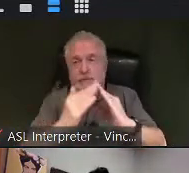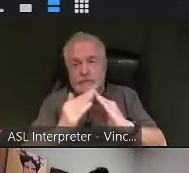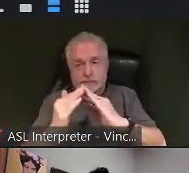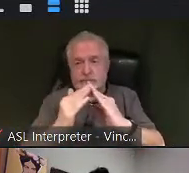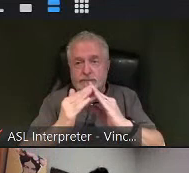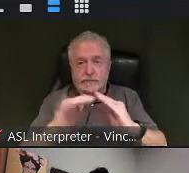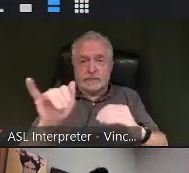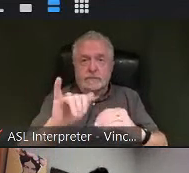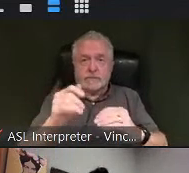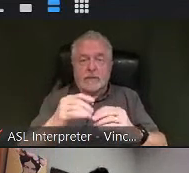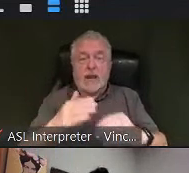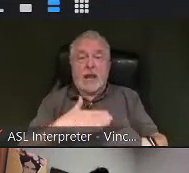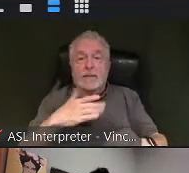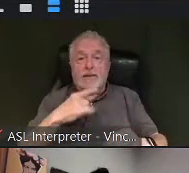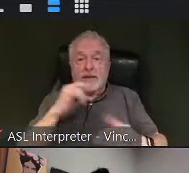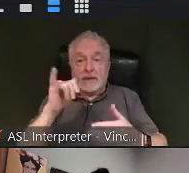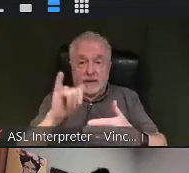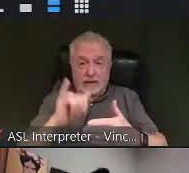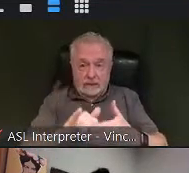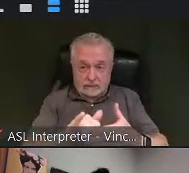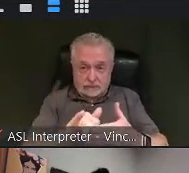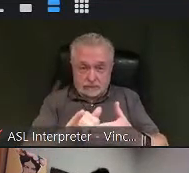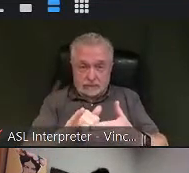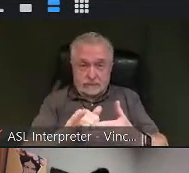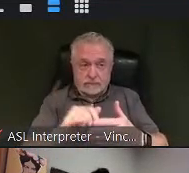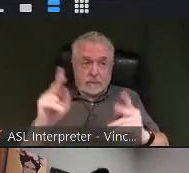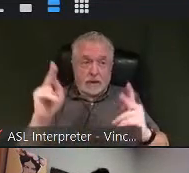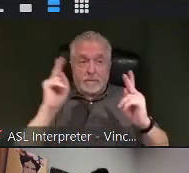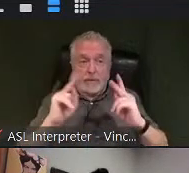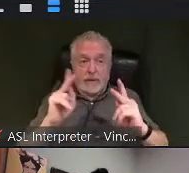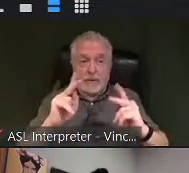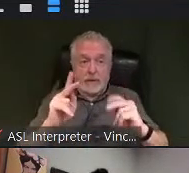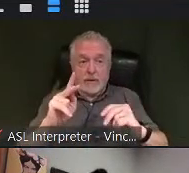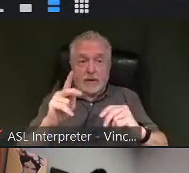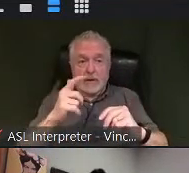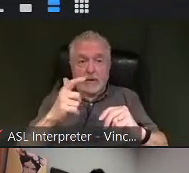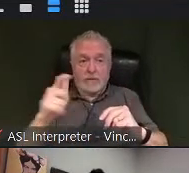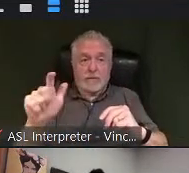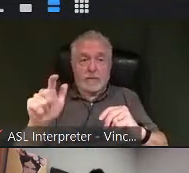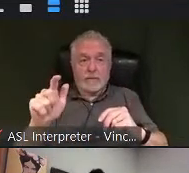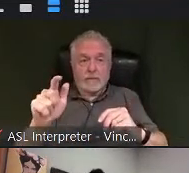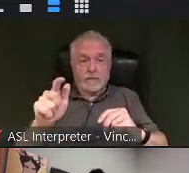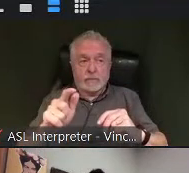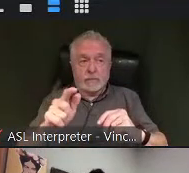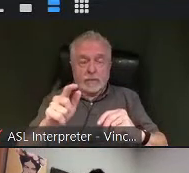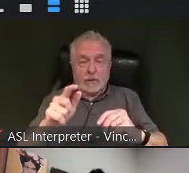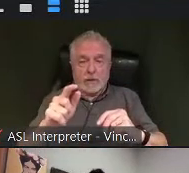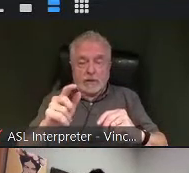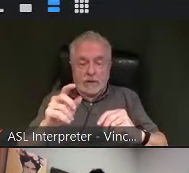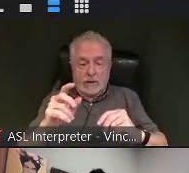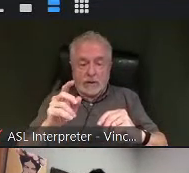So I'm very happy to say that the people of large growth and the vaccine in the